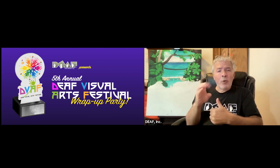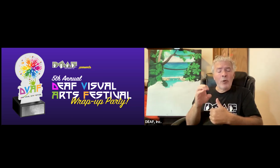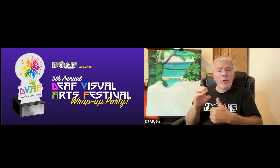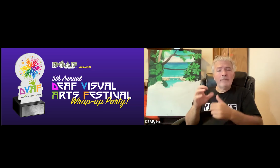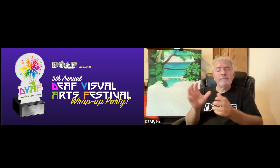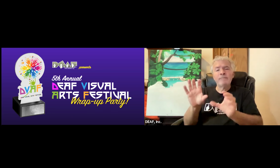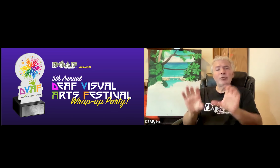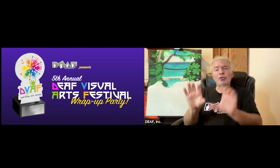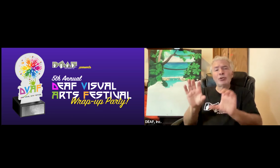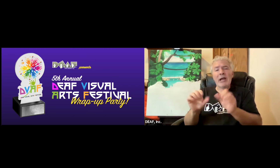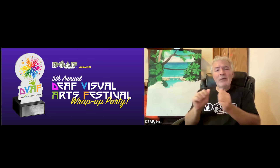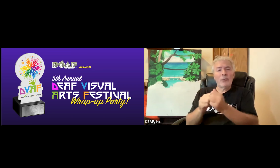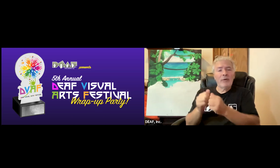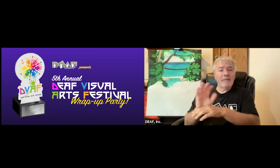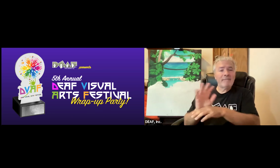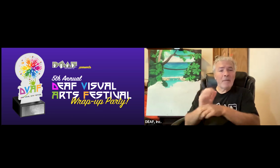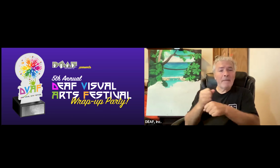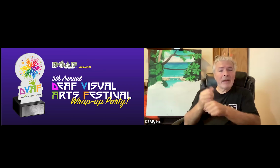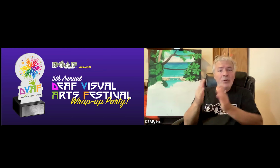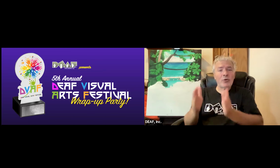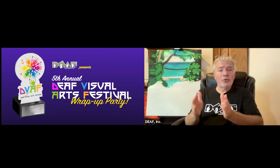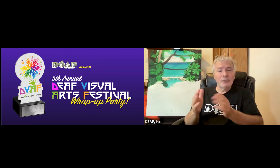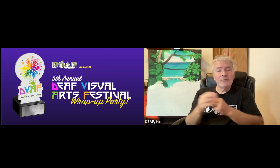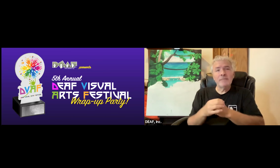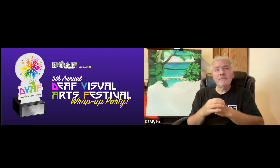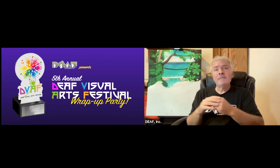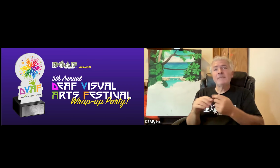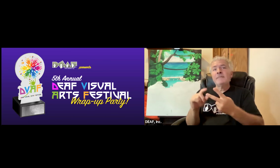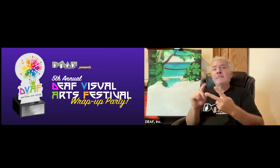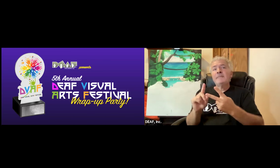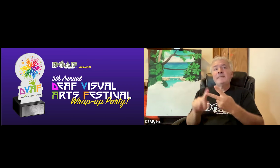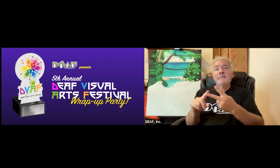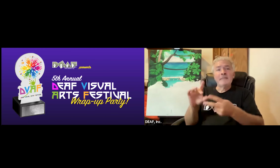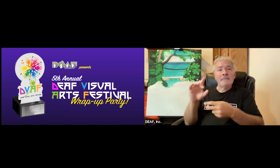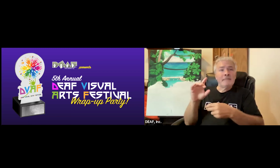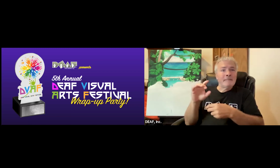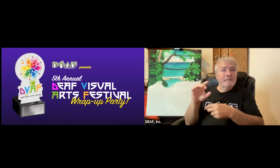12 of those were chats with the filmmakers.